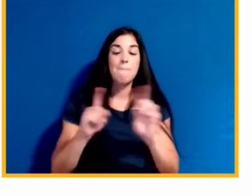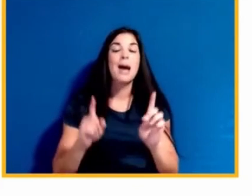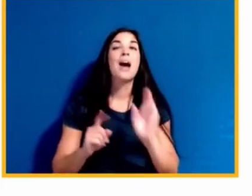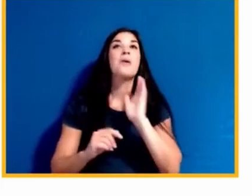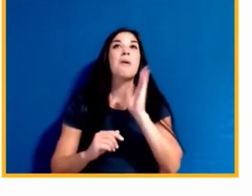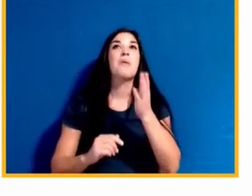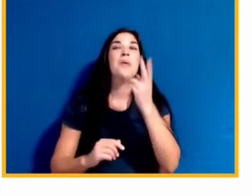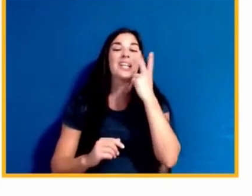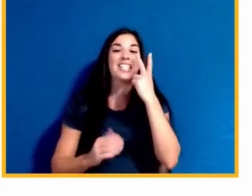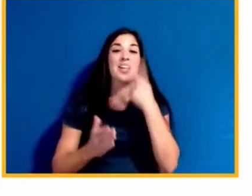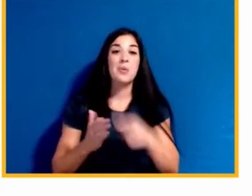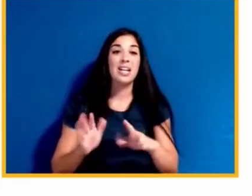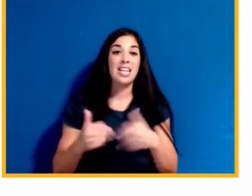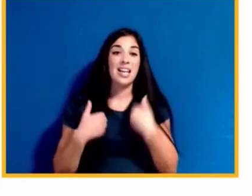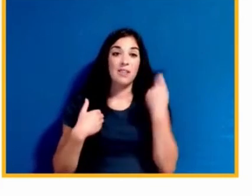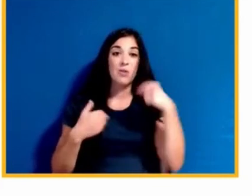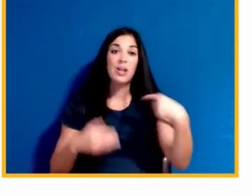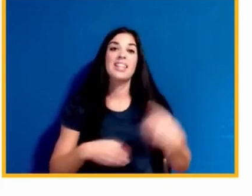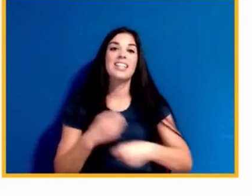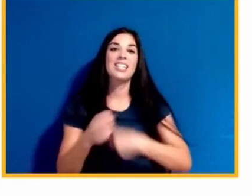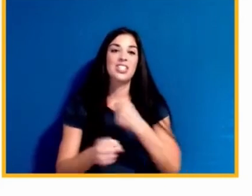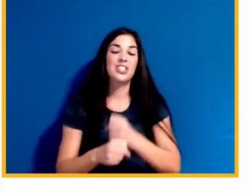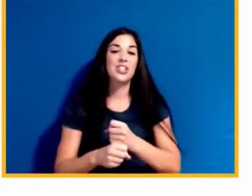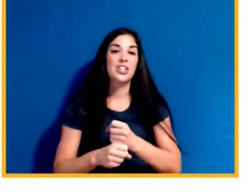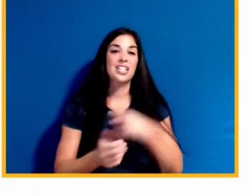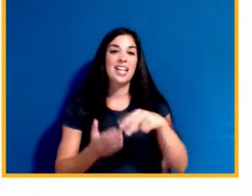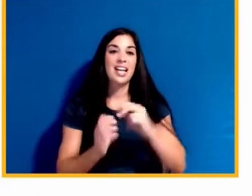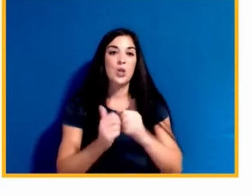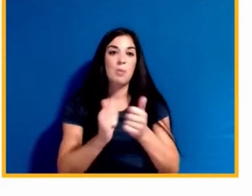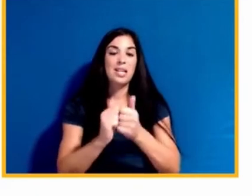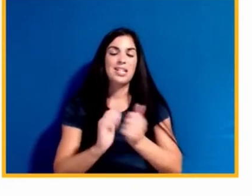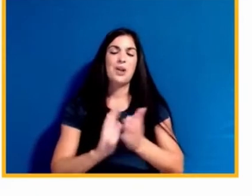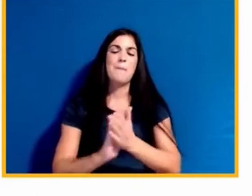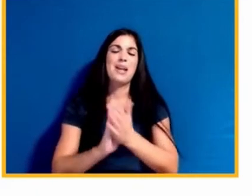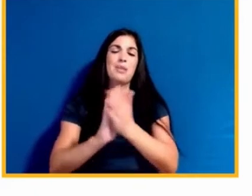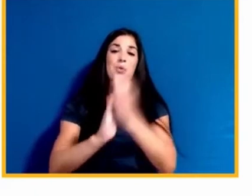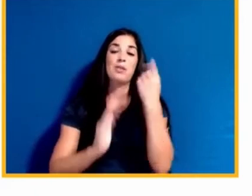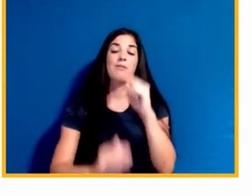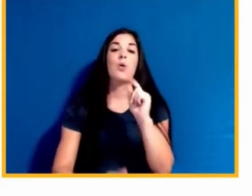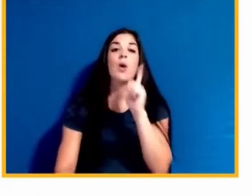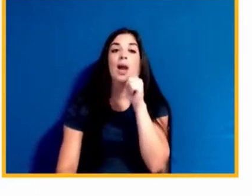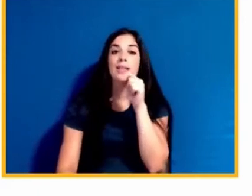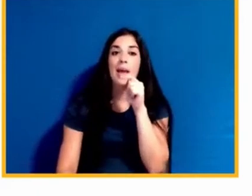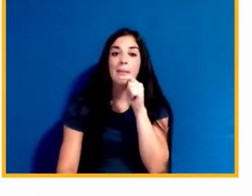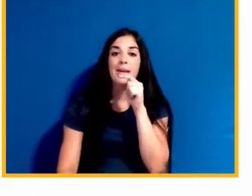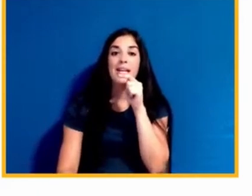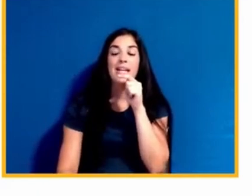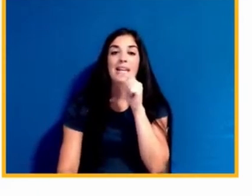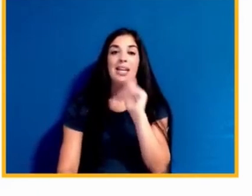got in store for this year's dance comp. So everybody, make some noise for Lemon the Hyena!